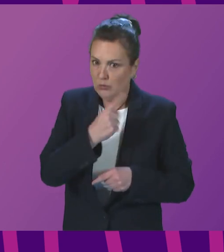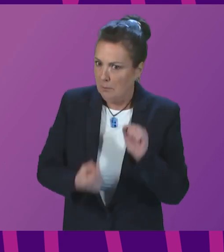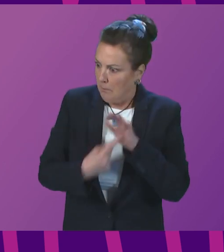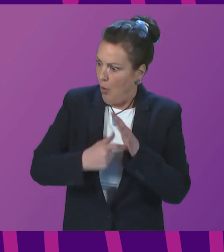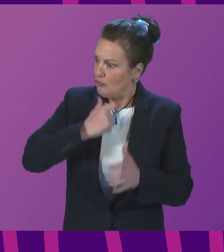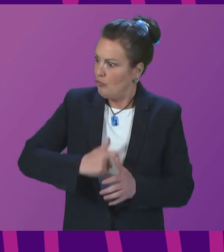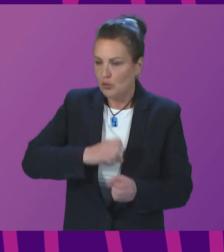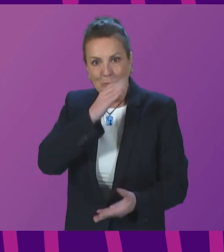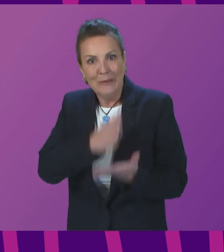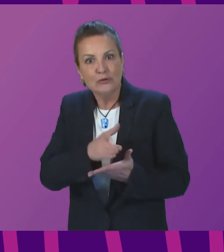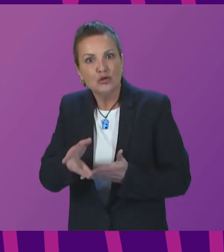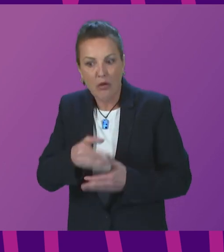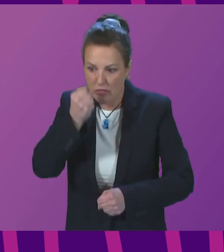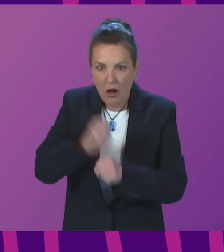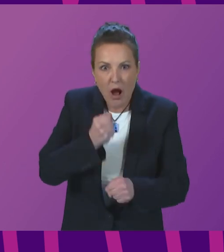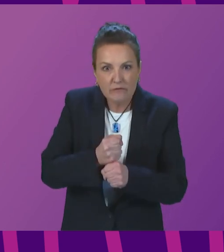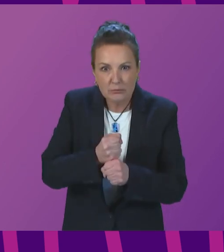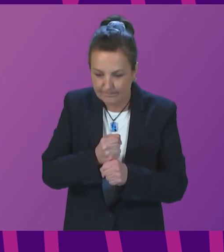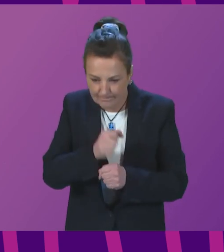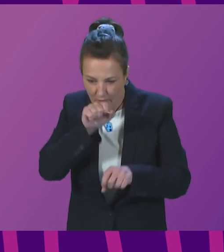to ensure that the Government is on the right track.